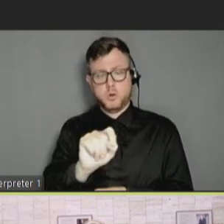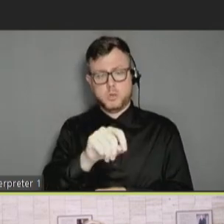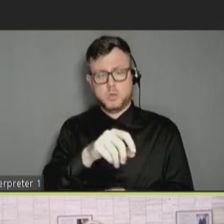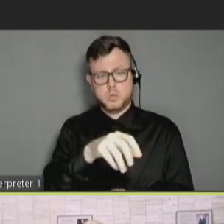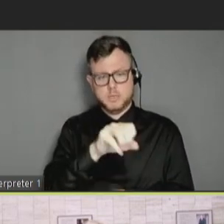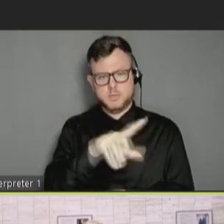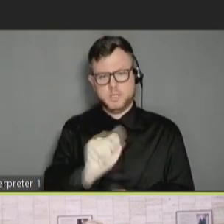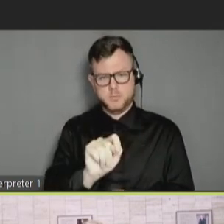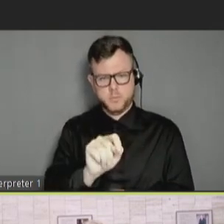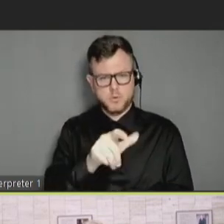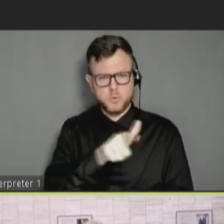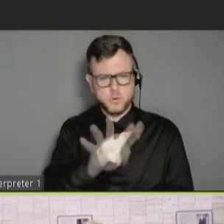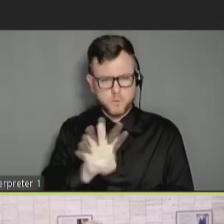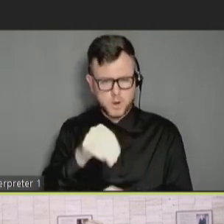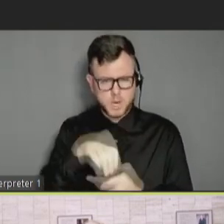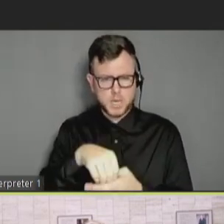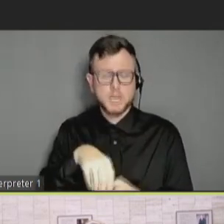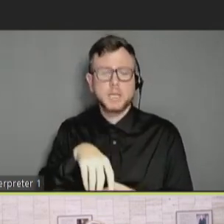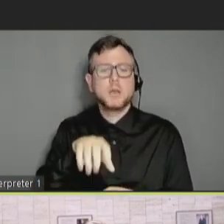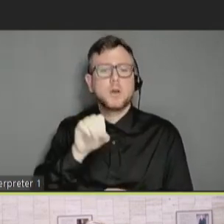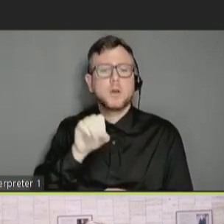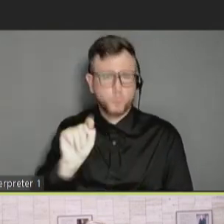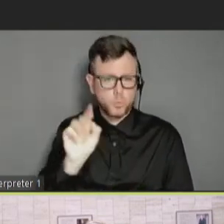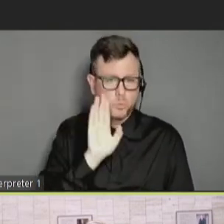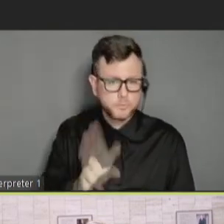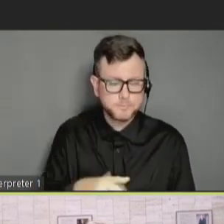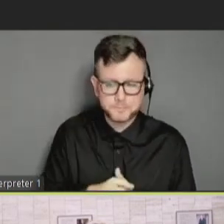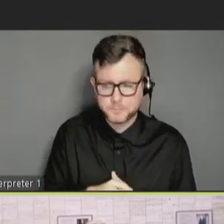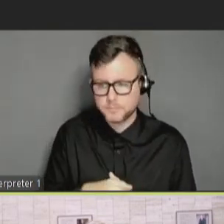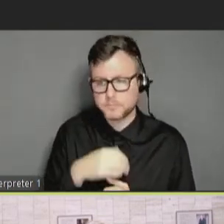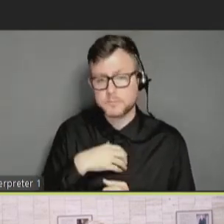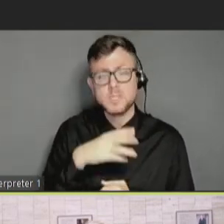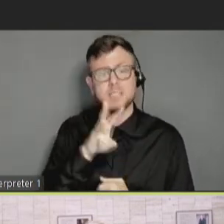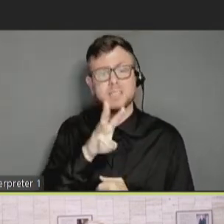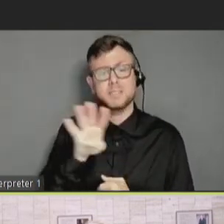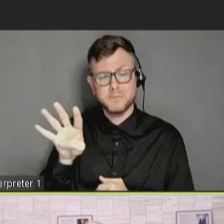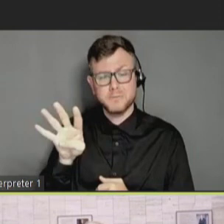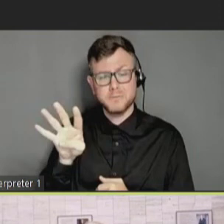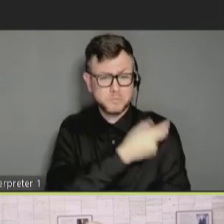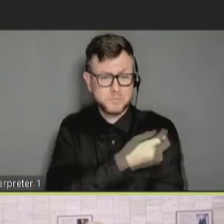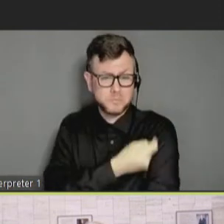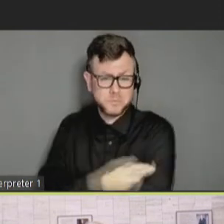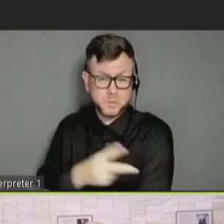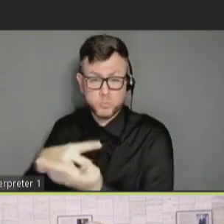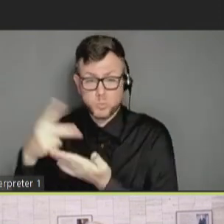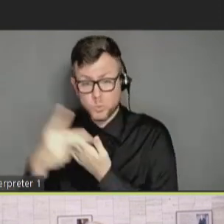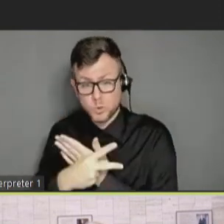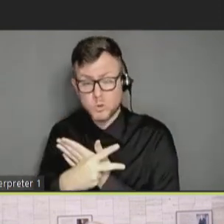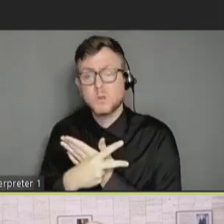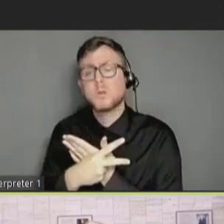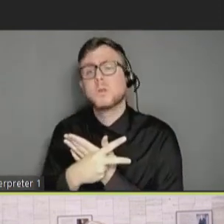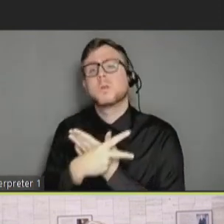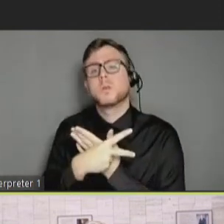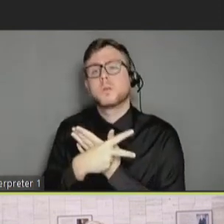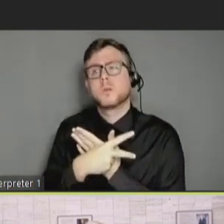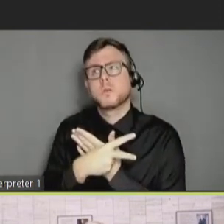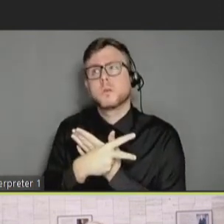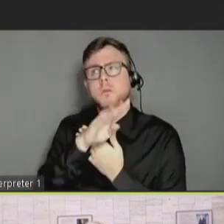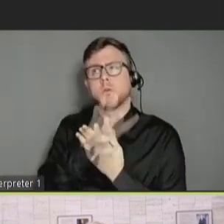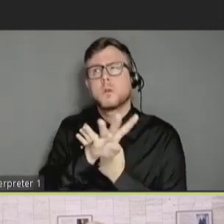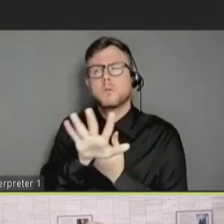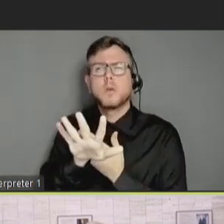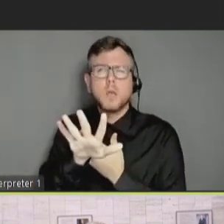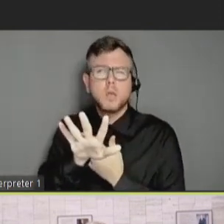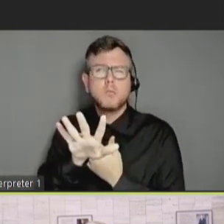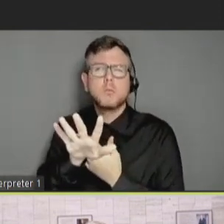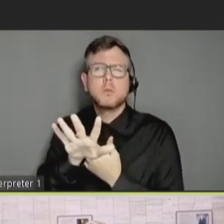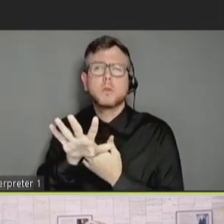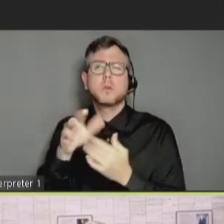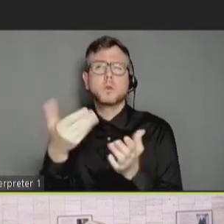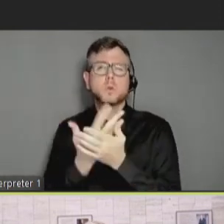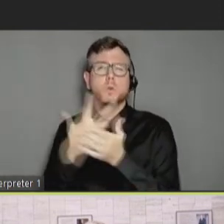in October. So, out of 64 immunization programs, what is that? Forty-five are new program managers